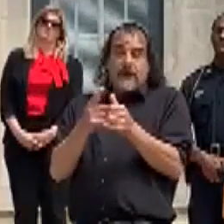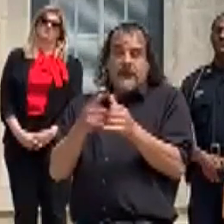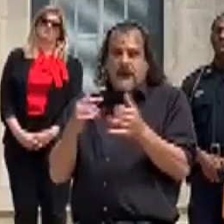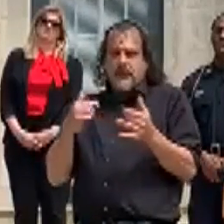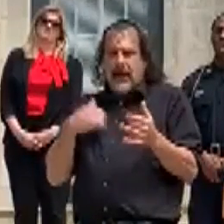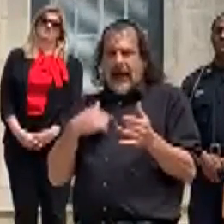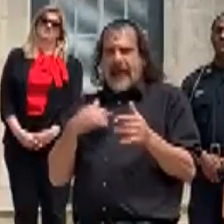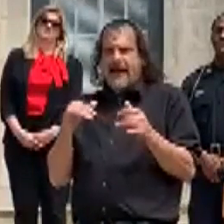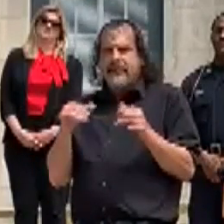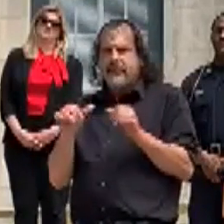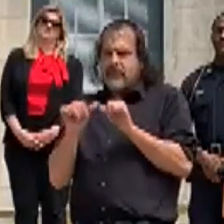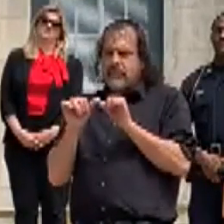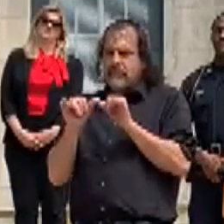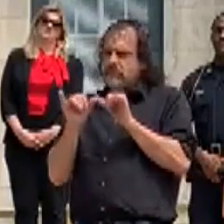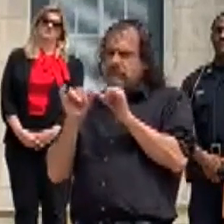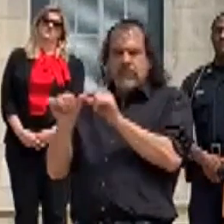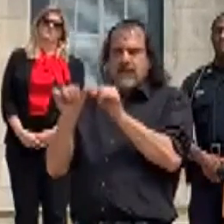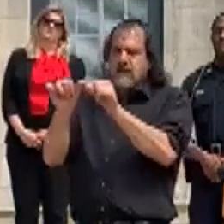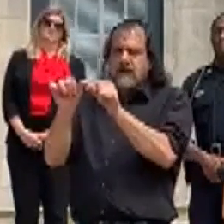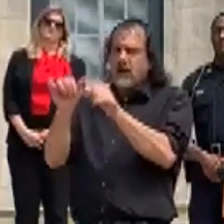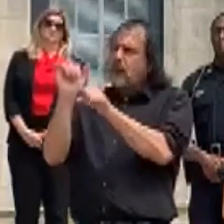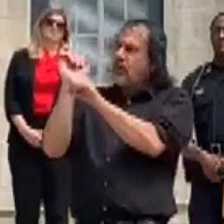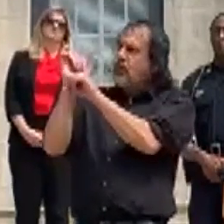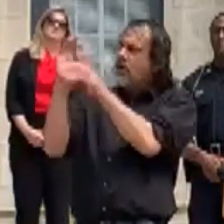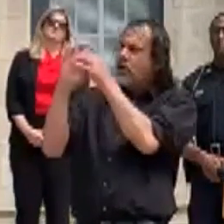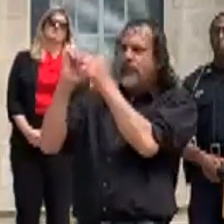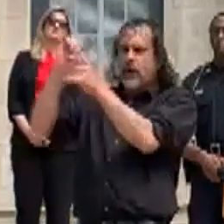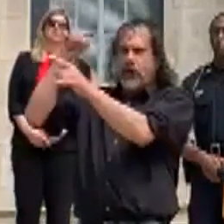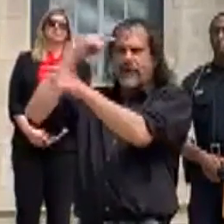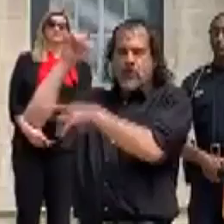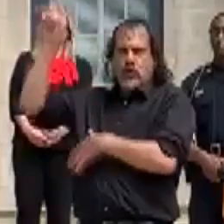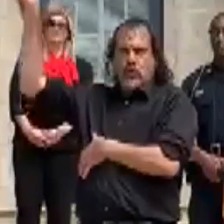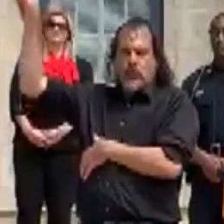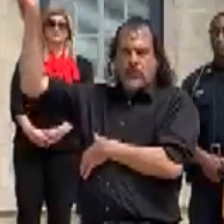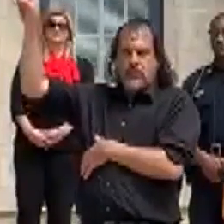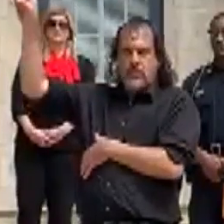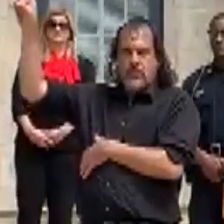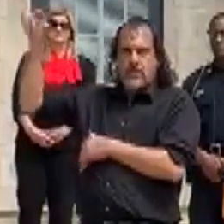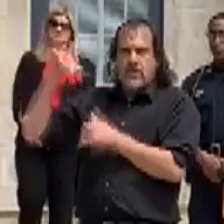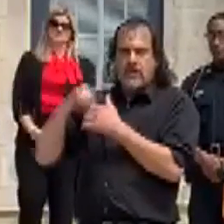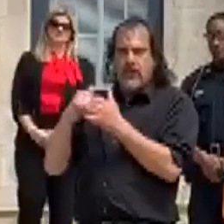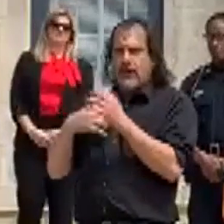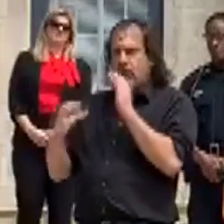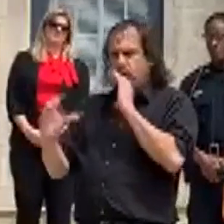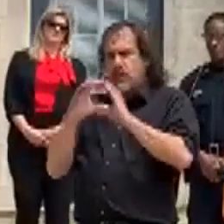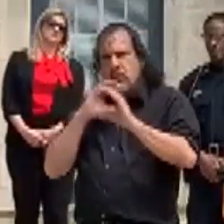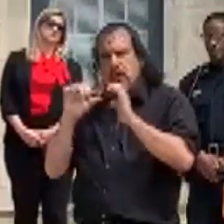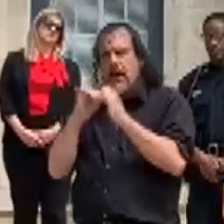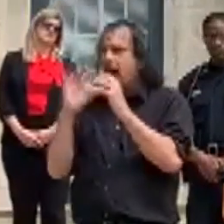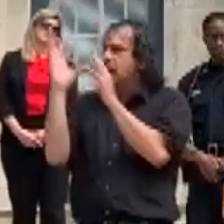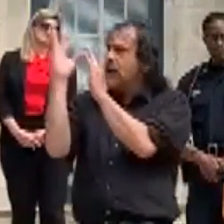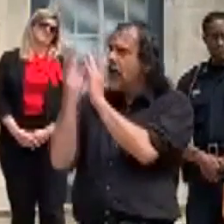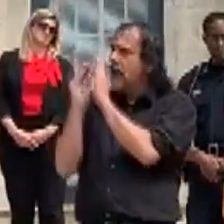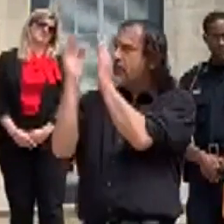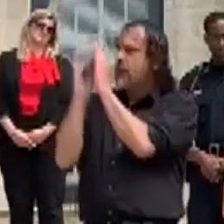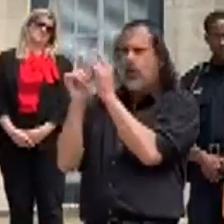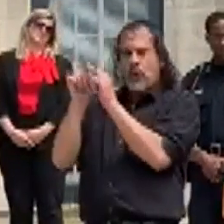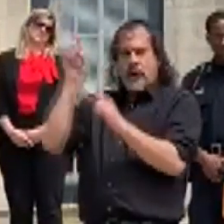"i have consistently worked with the governor and tried to communicate and tried to duplicate what's put out and